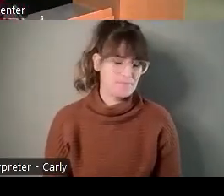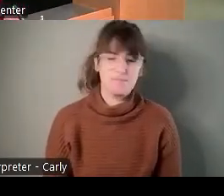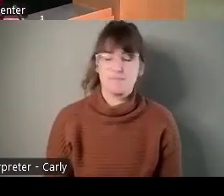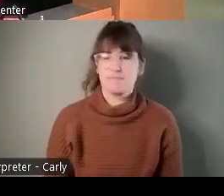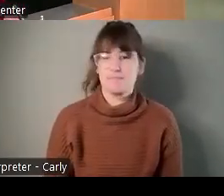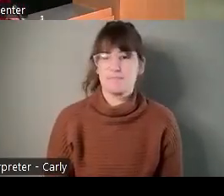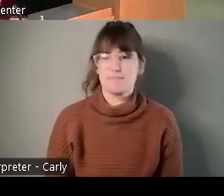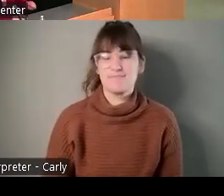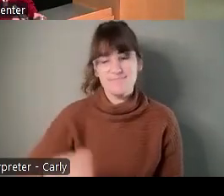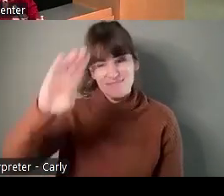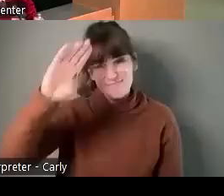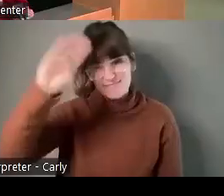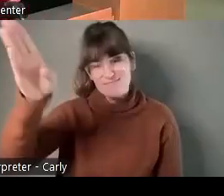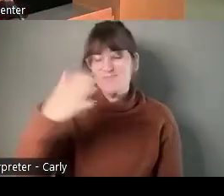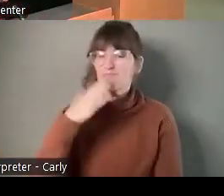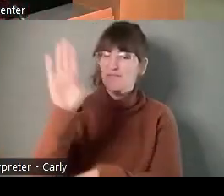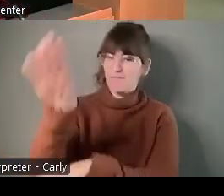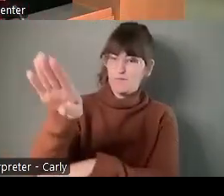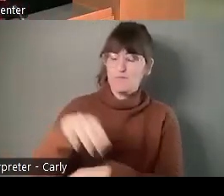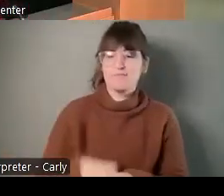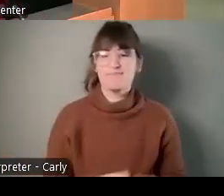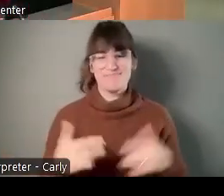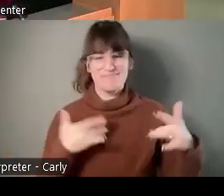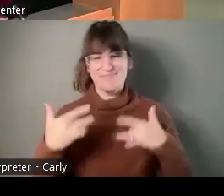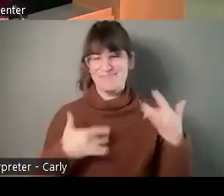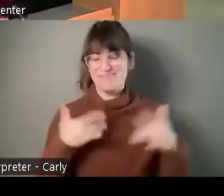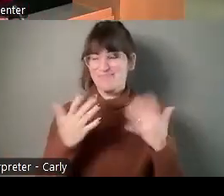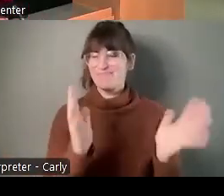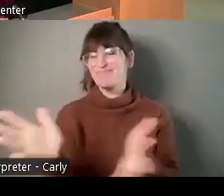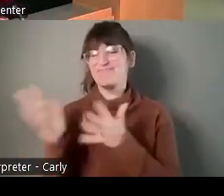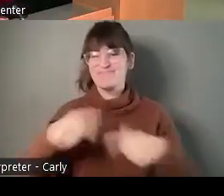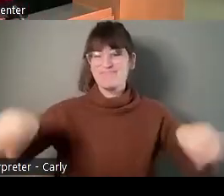Hi everyone and good afternoon. I'm really excited to talk to you all about this component of our